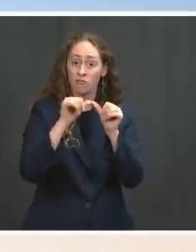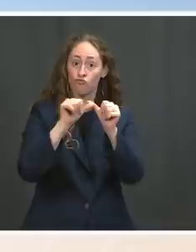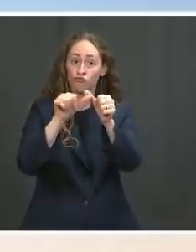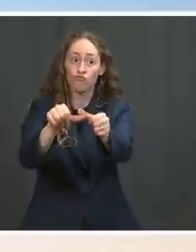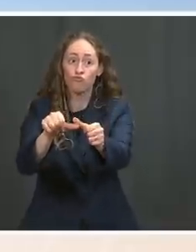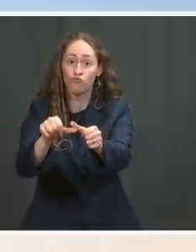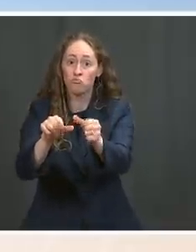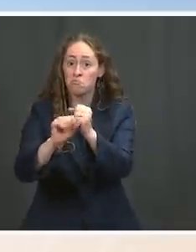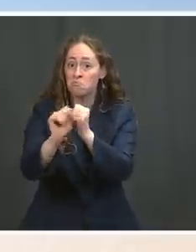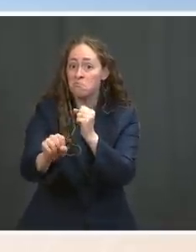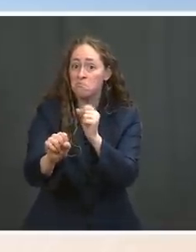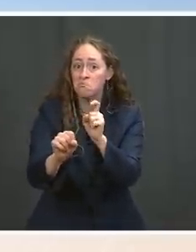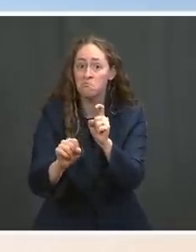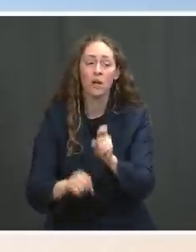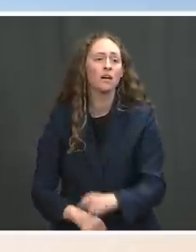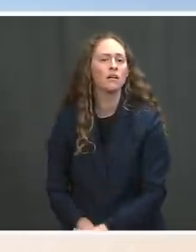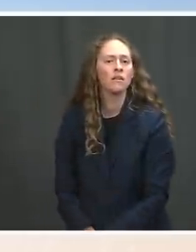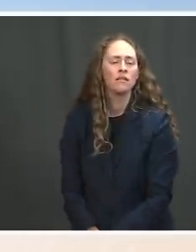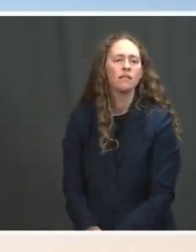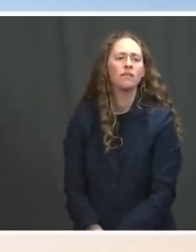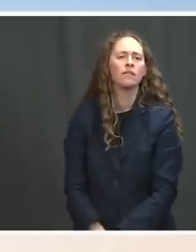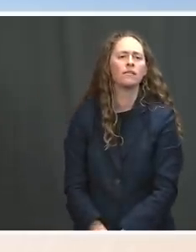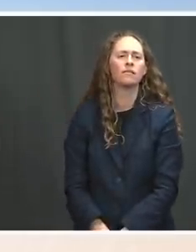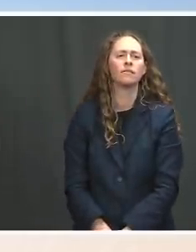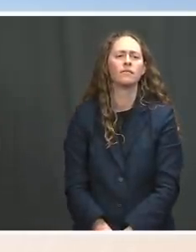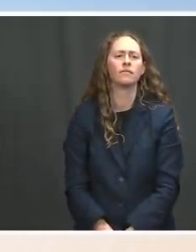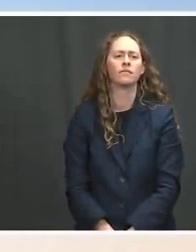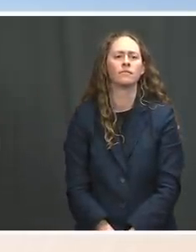They all have different needs. We'll continue to assess that.